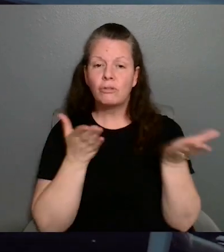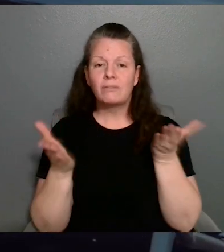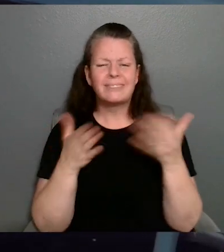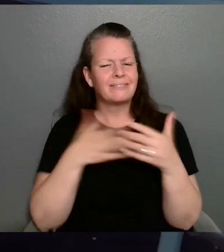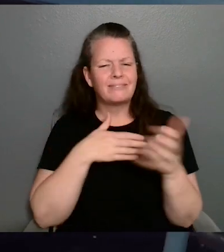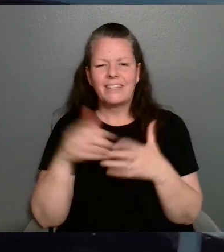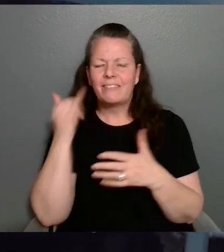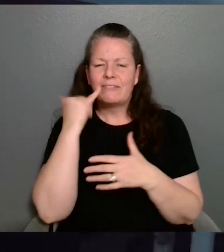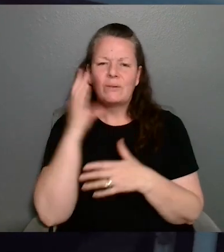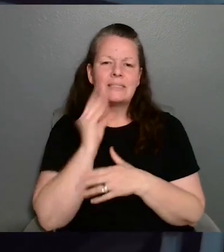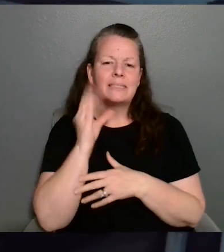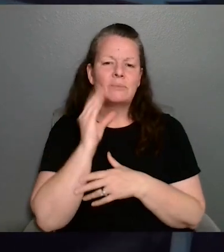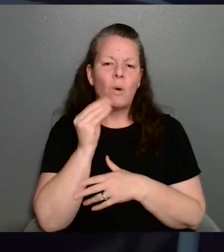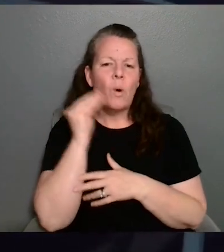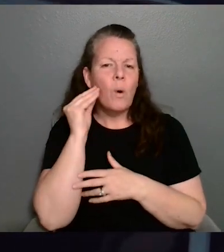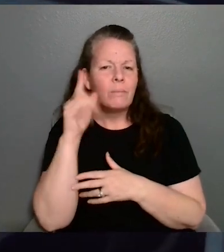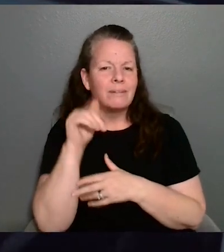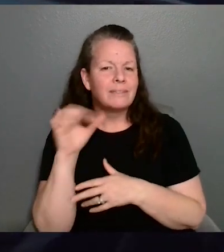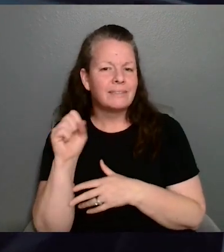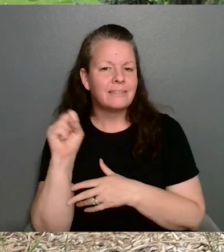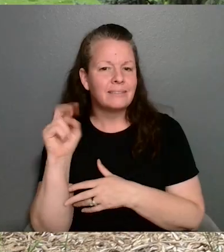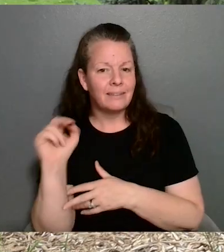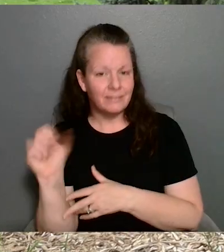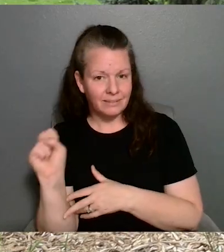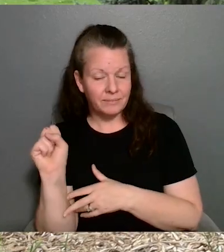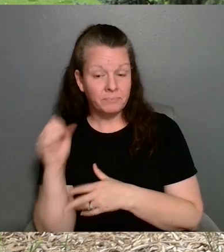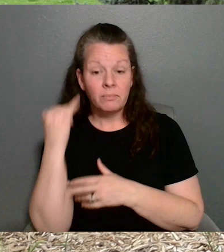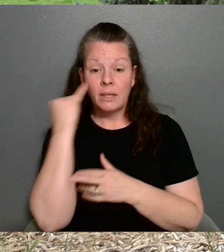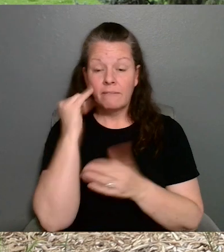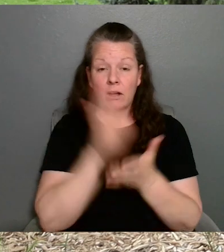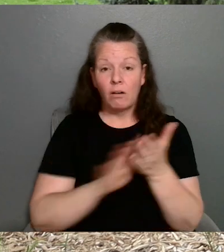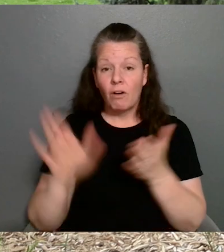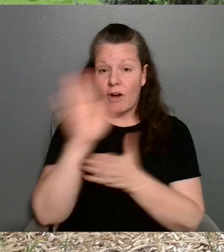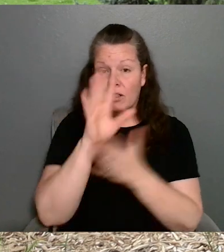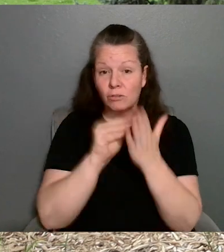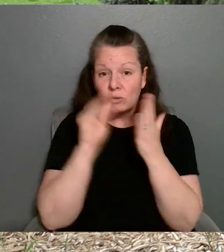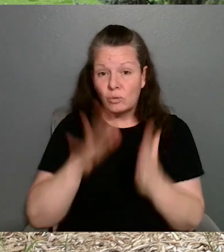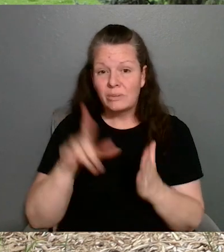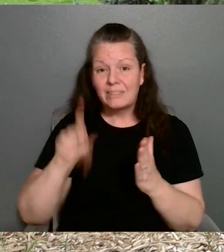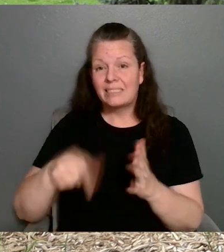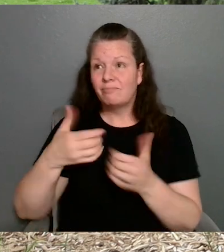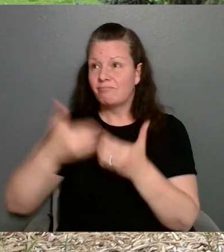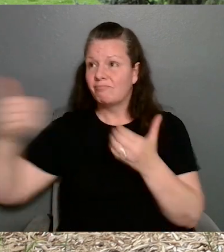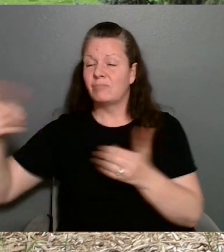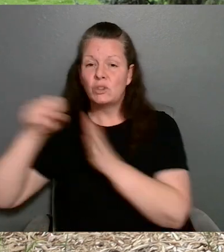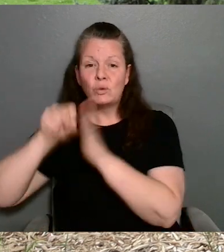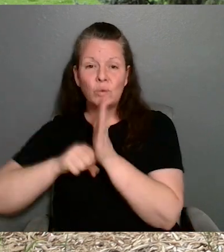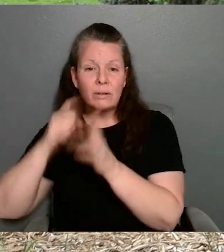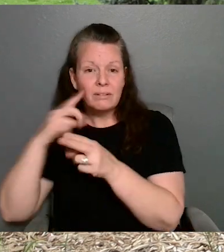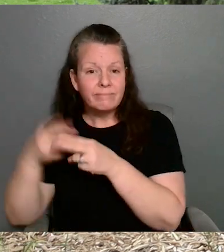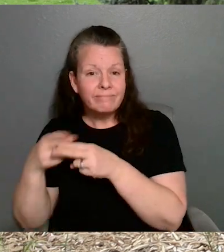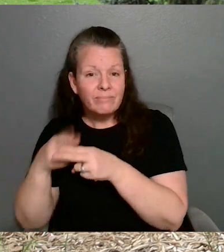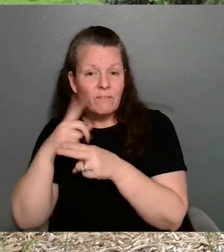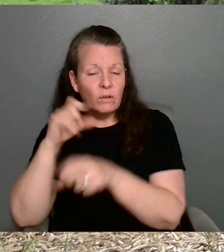even if you're experiencing homelessness. If you're a college student or have to be in another state for a while for your job